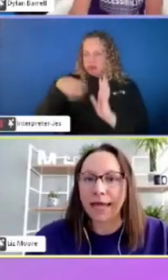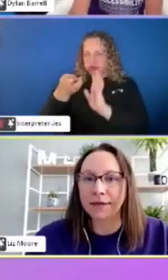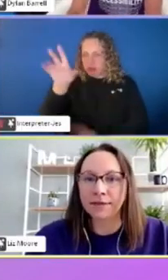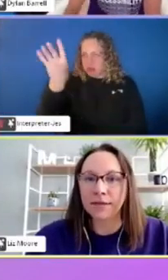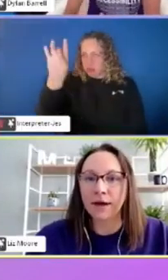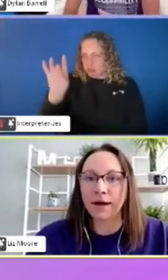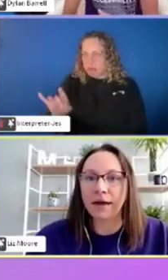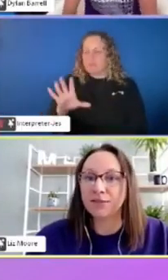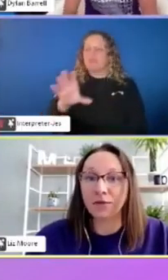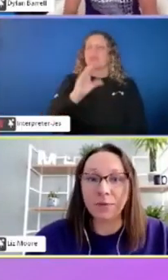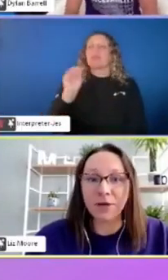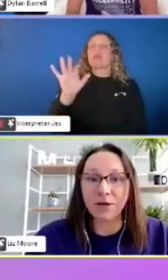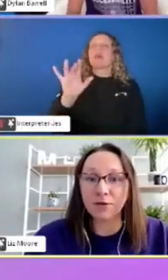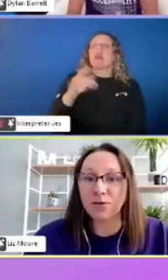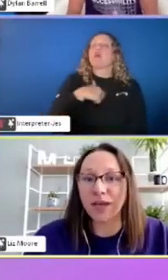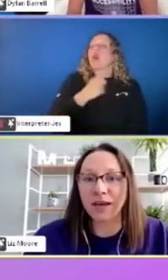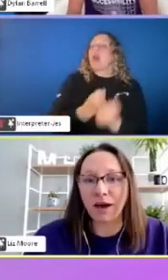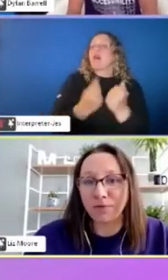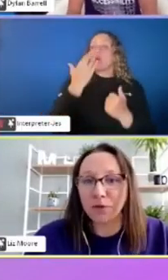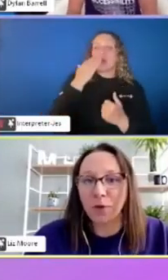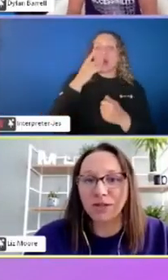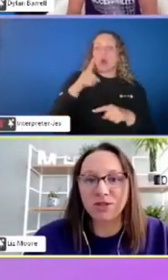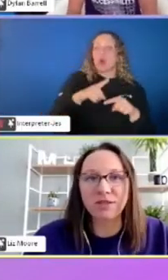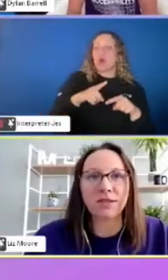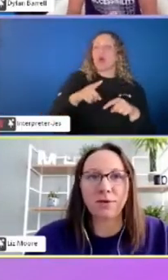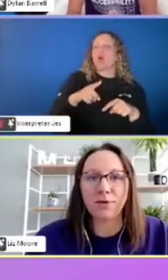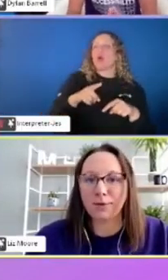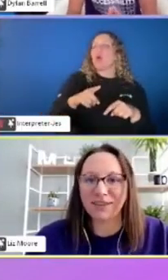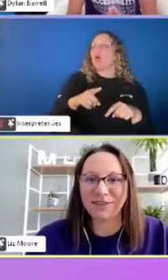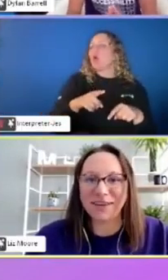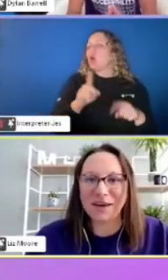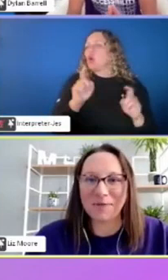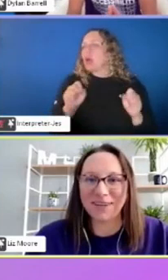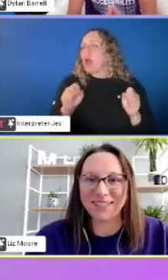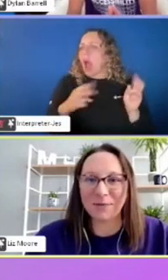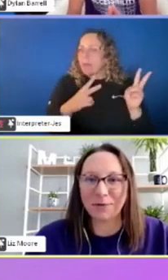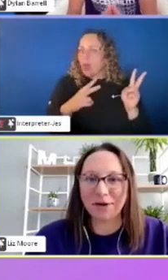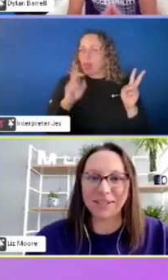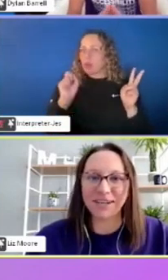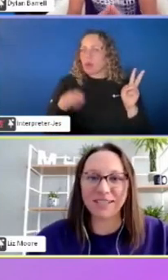And, so everybody knows you can upload the questions, so that would definitely help us to prioritize